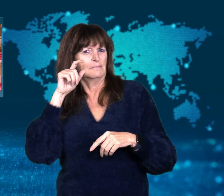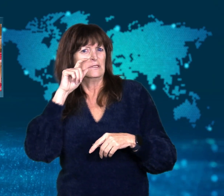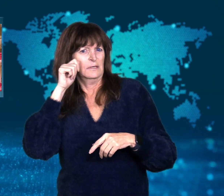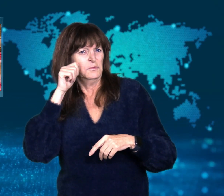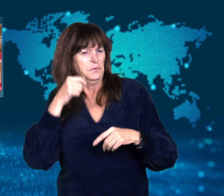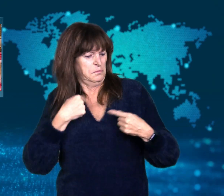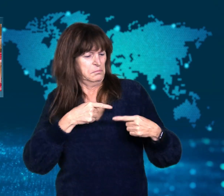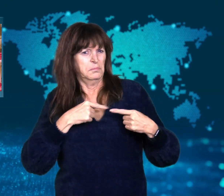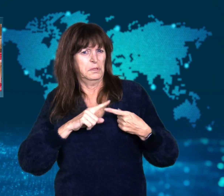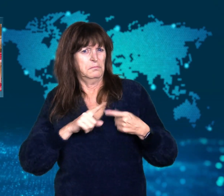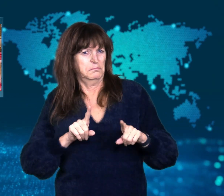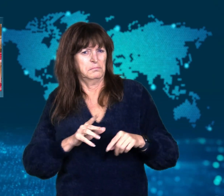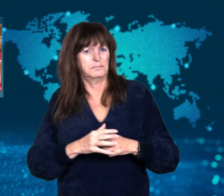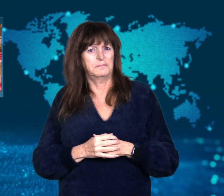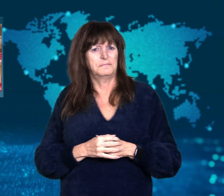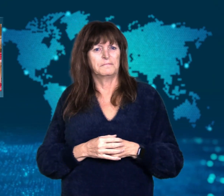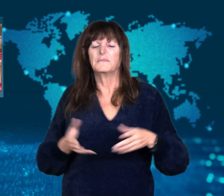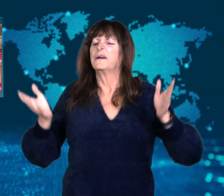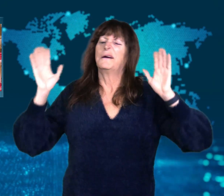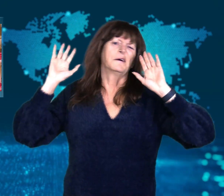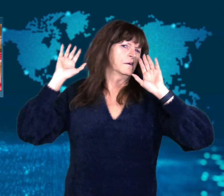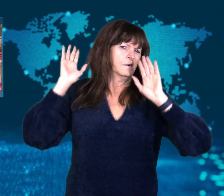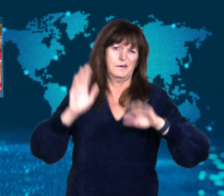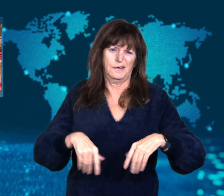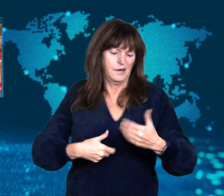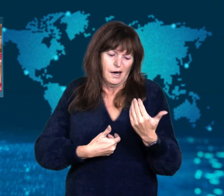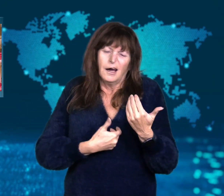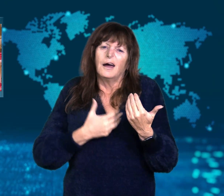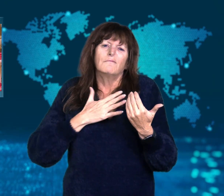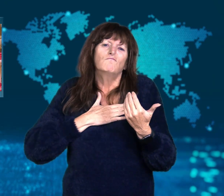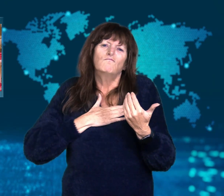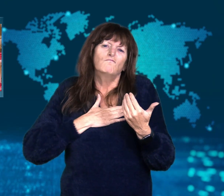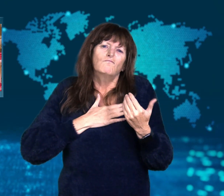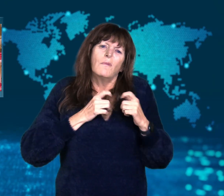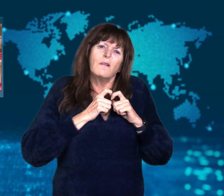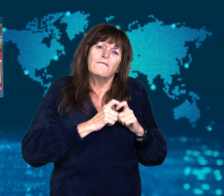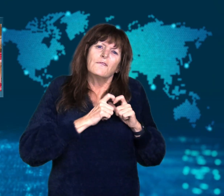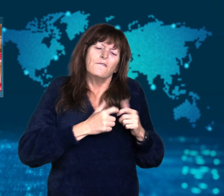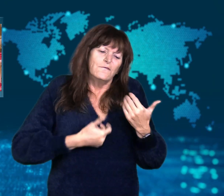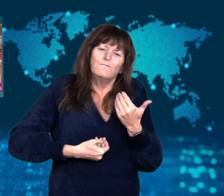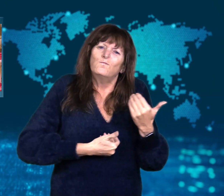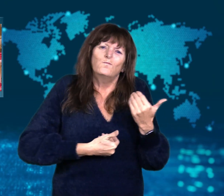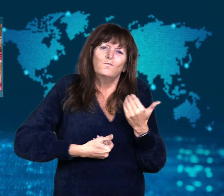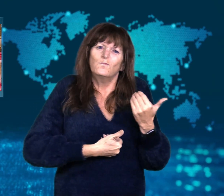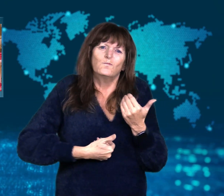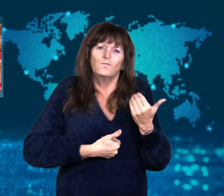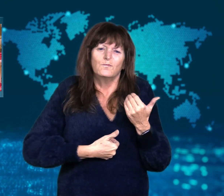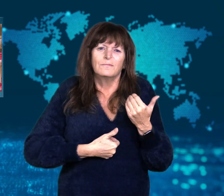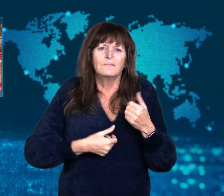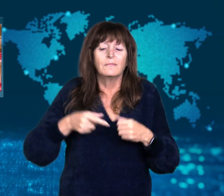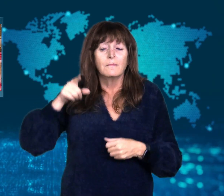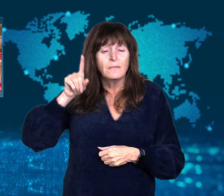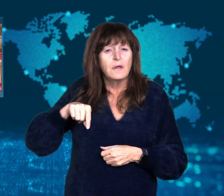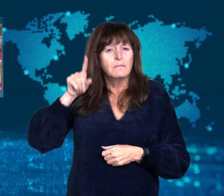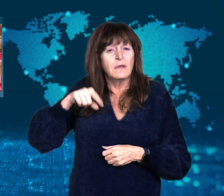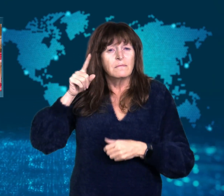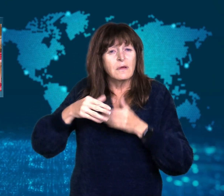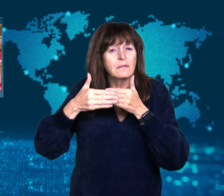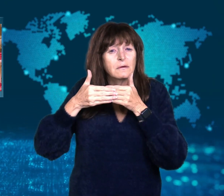Regardless, they fell in love with the baby. Months later,